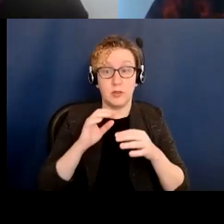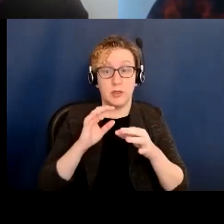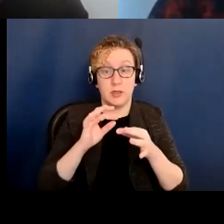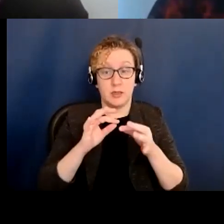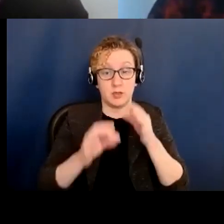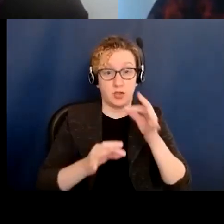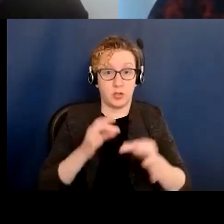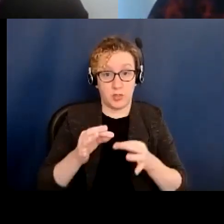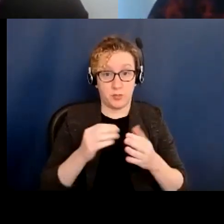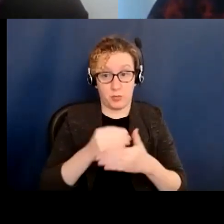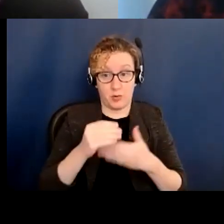What about Erika?